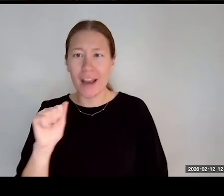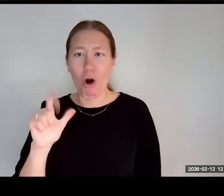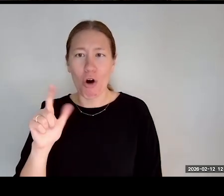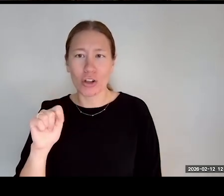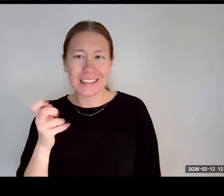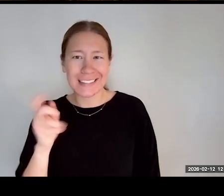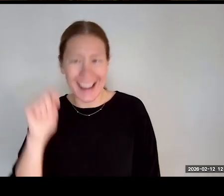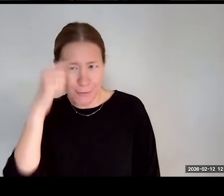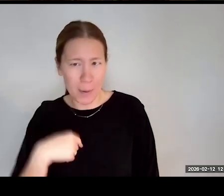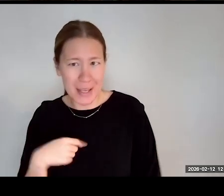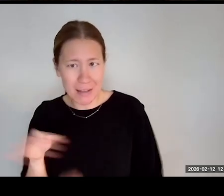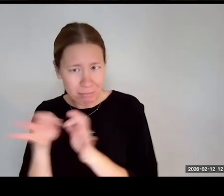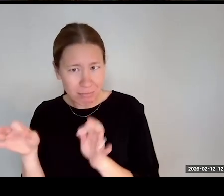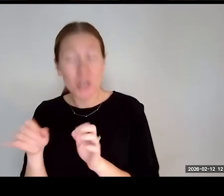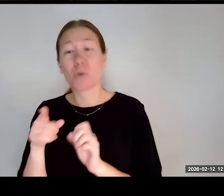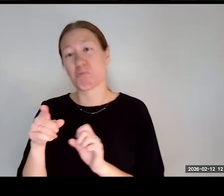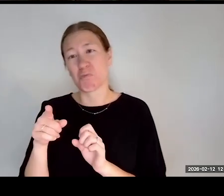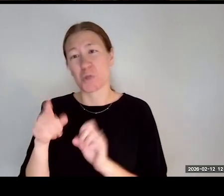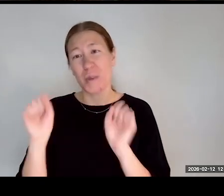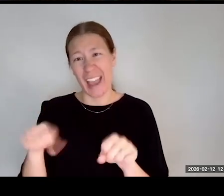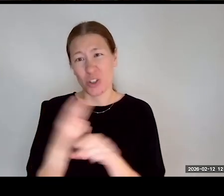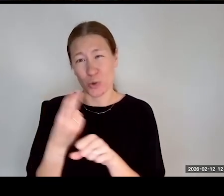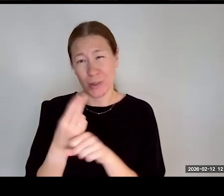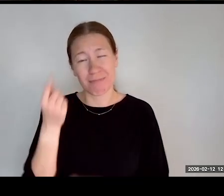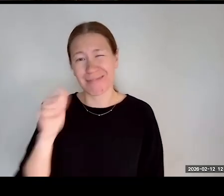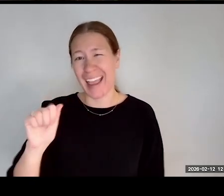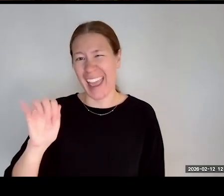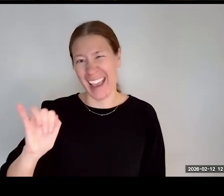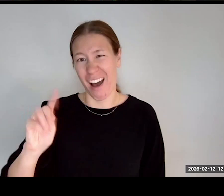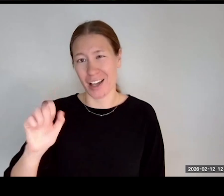You can use this, however, I'm gonna show you what happens. I'm gonna click generate alt text for me.